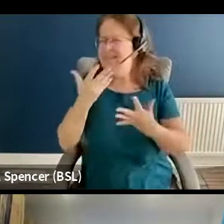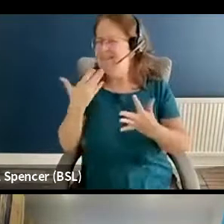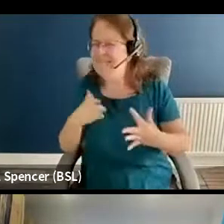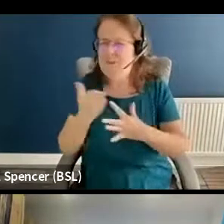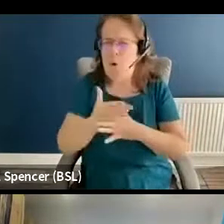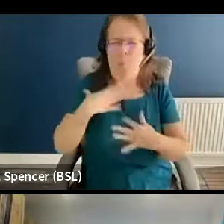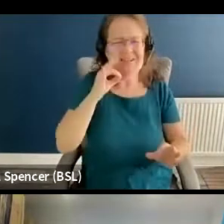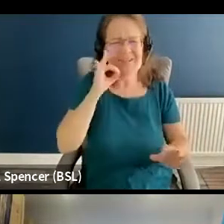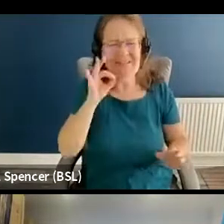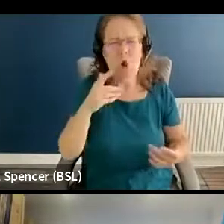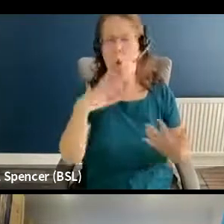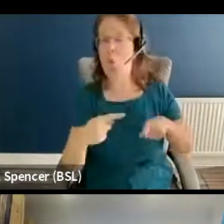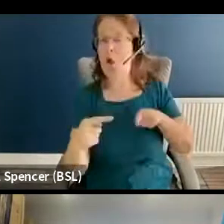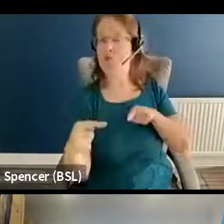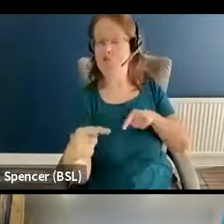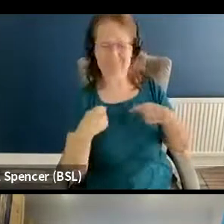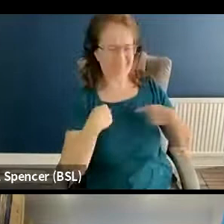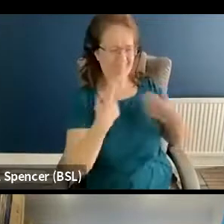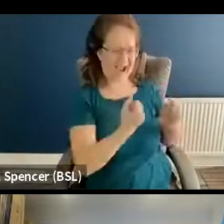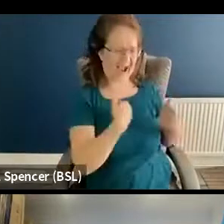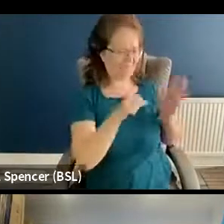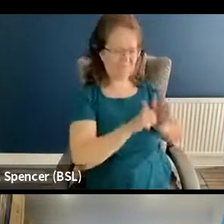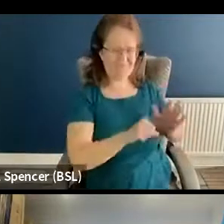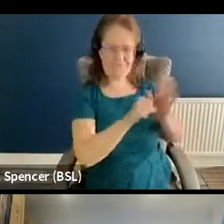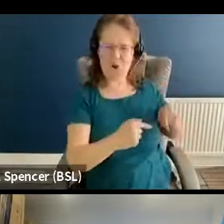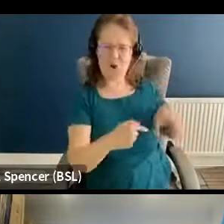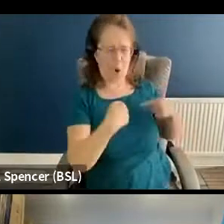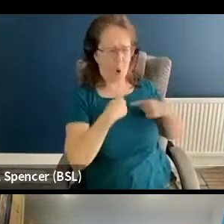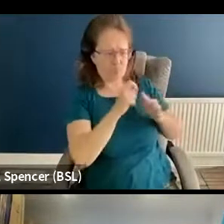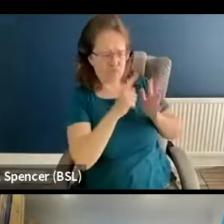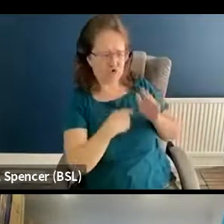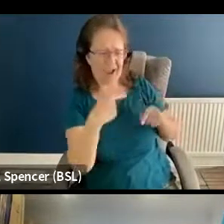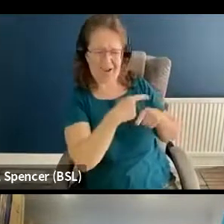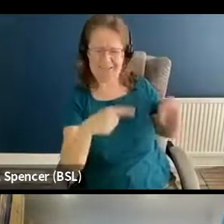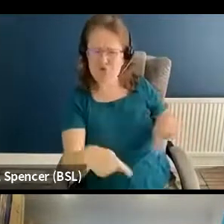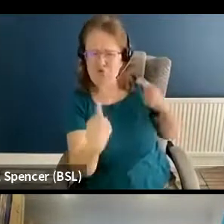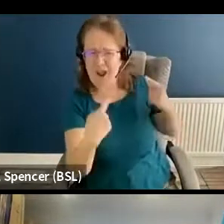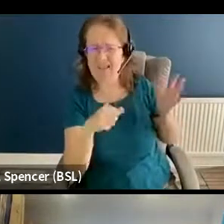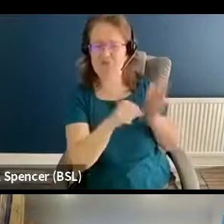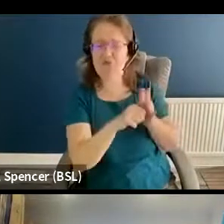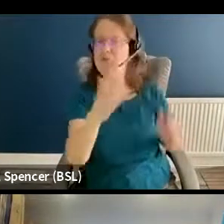a challenge you're currently facing on the project you're involved in, we'd love to hear it.